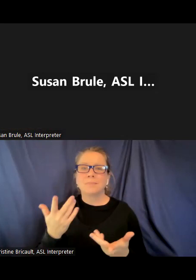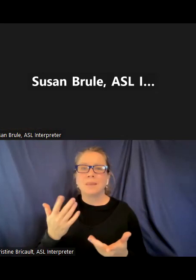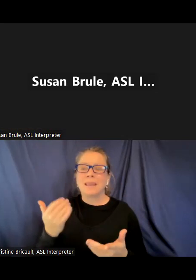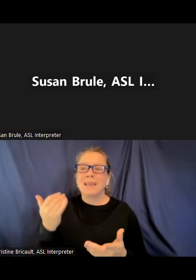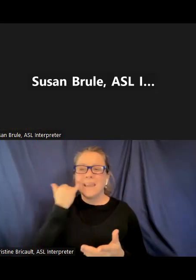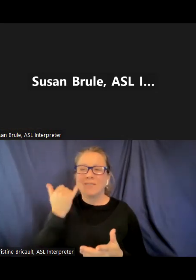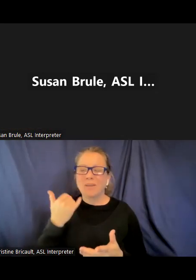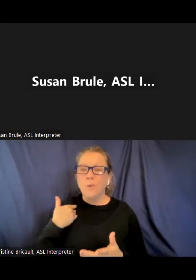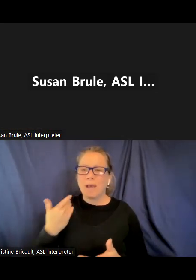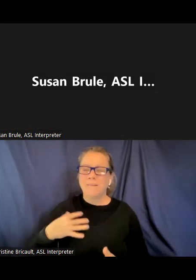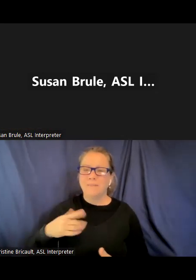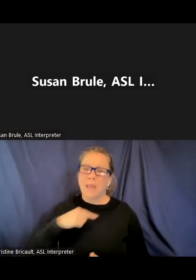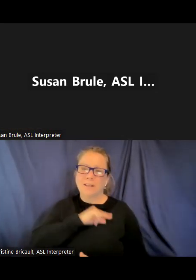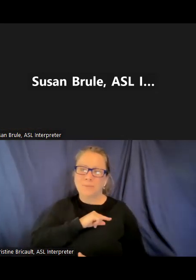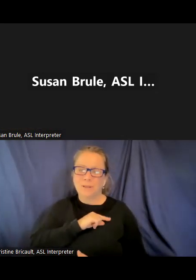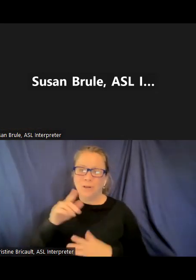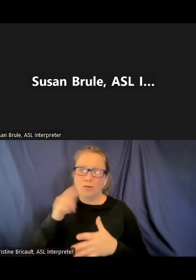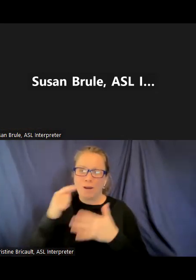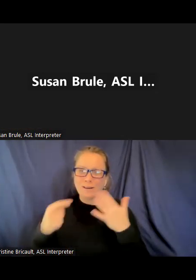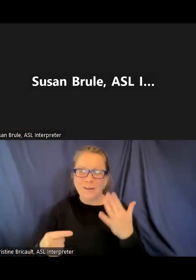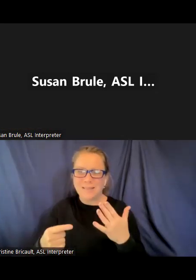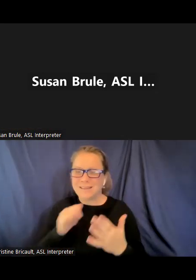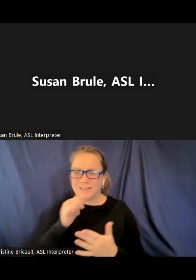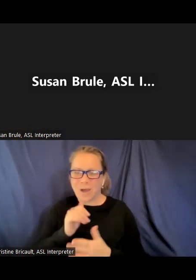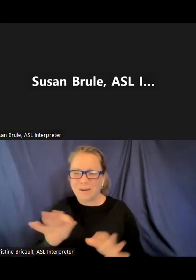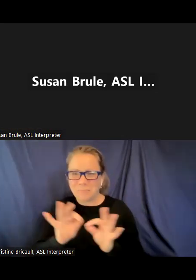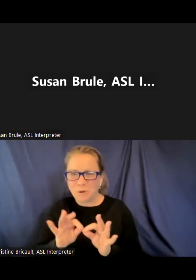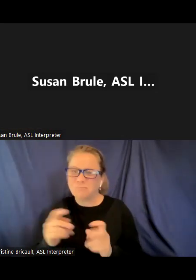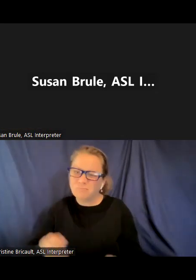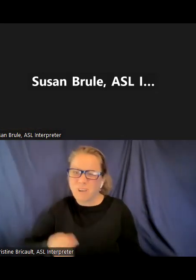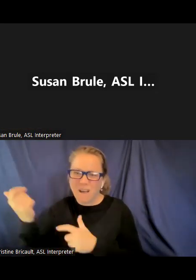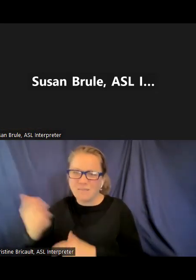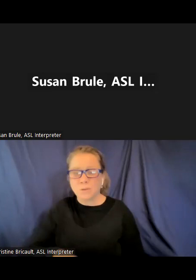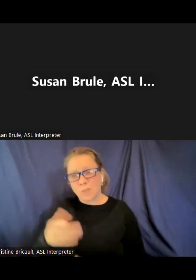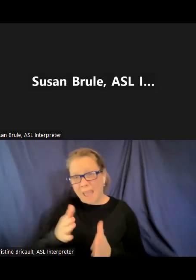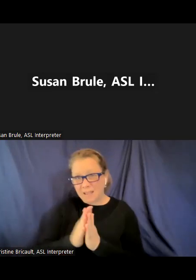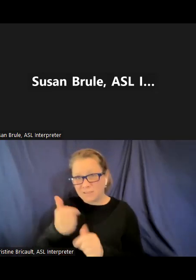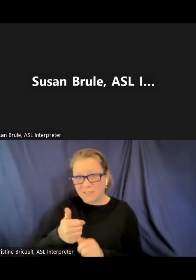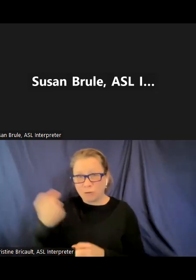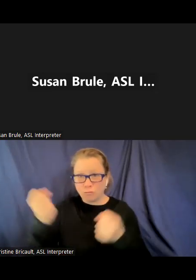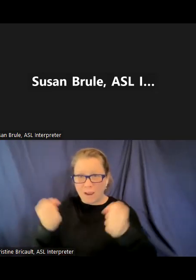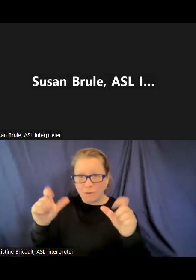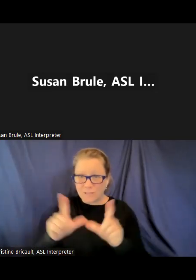So, you know, ask yourself, is a driver's license really necessary, or is this excluding people with disabilities.